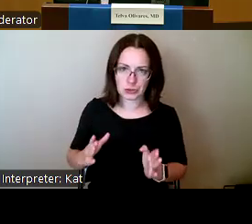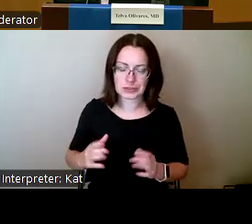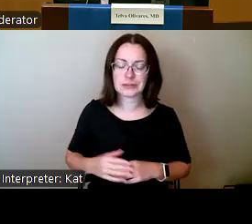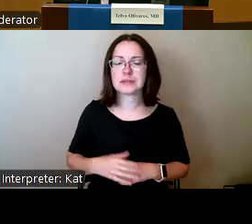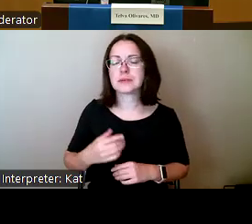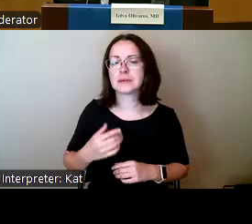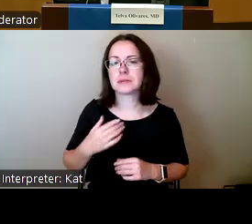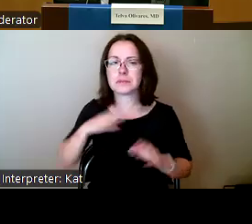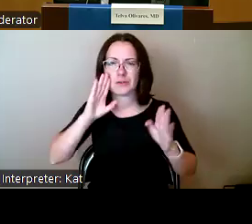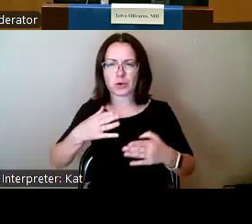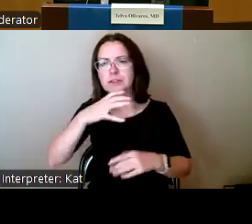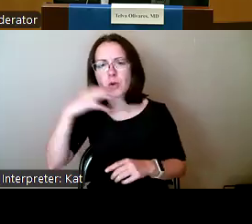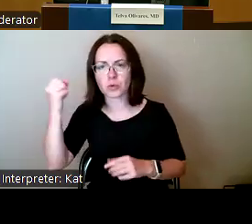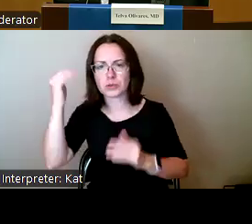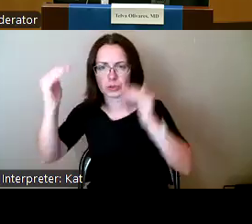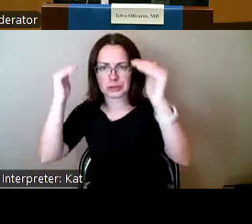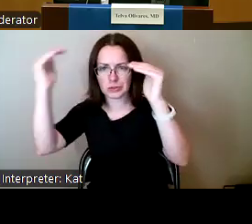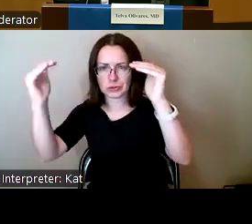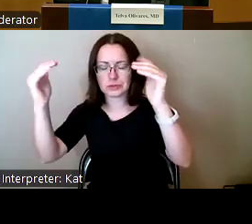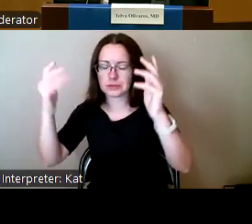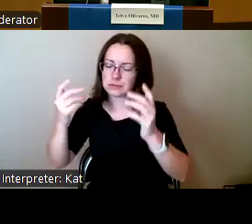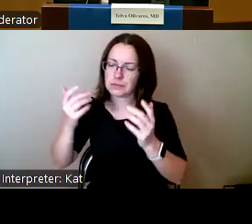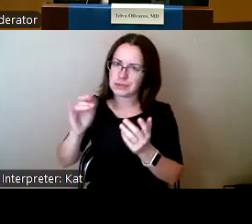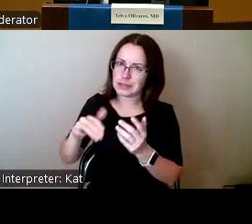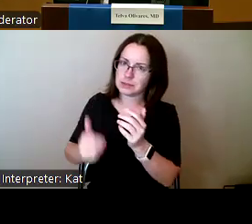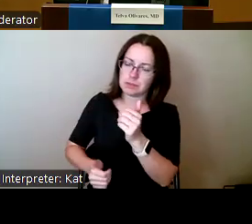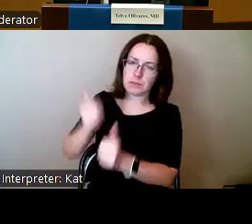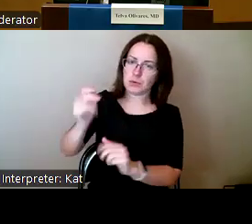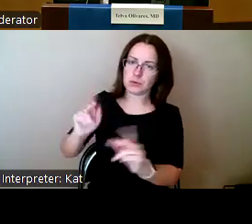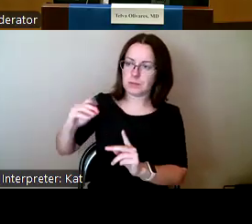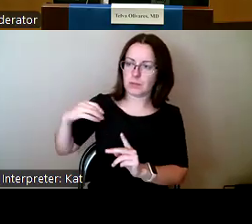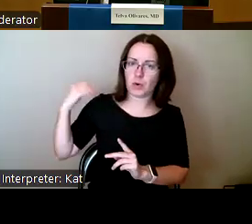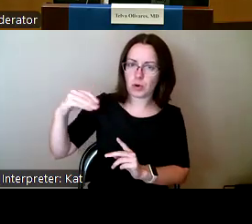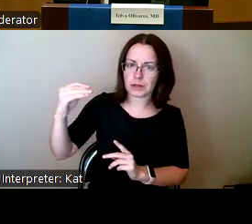older adults are the significant majority of people in the state of Oregon at least who have